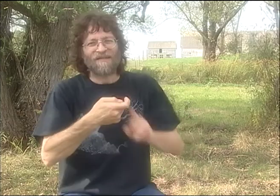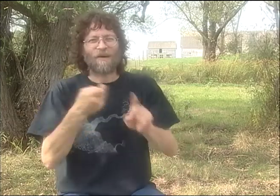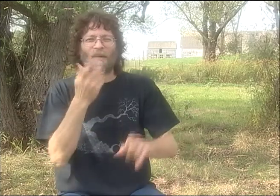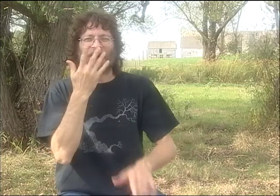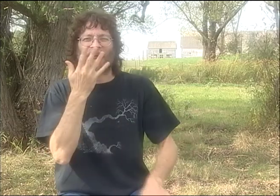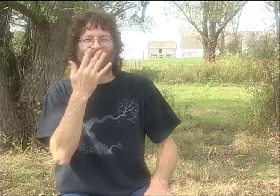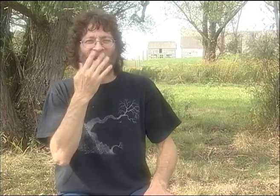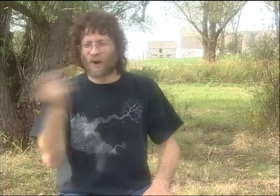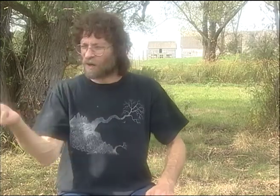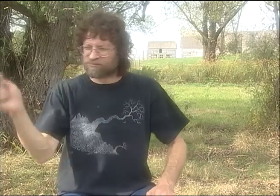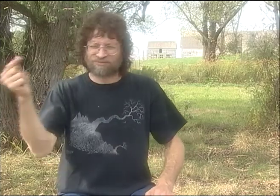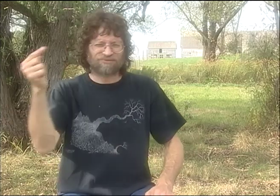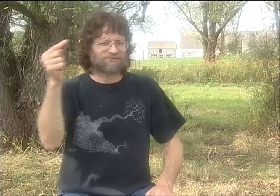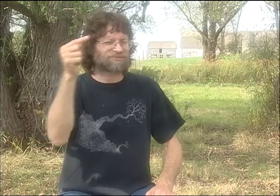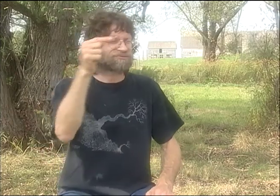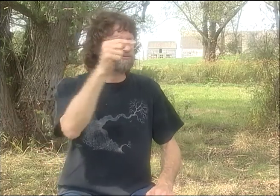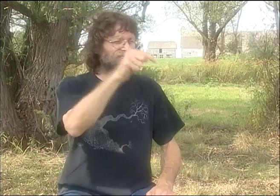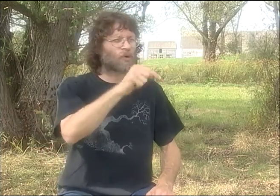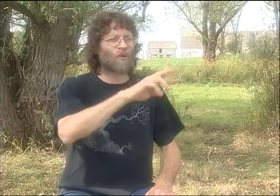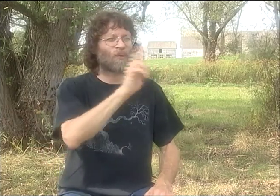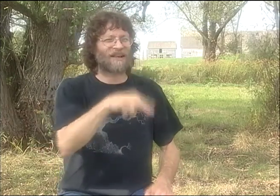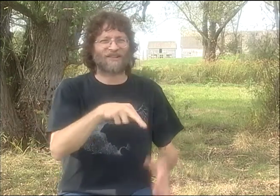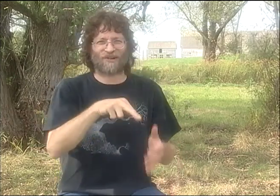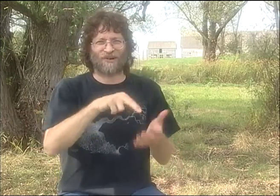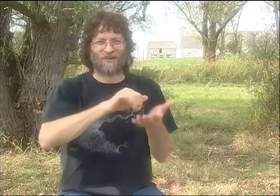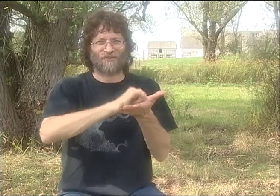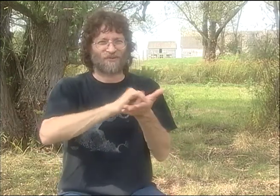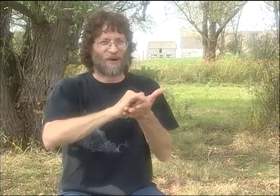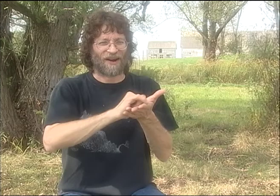SO HE DECIDED TO HITCHHIKE ALL THE WAY FROM COLORADO,